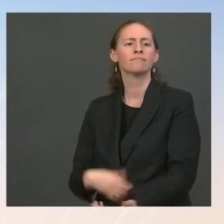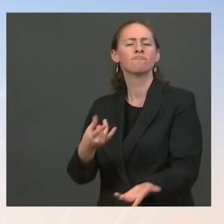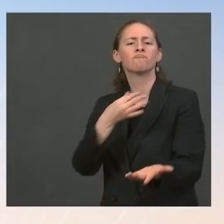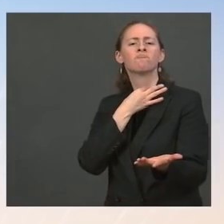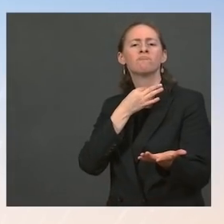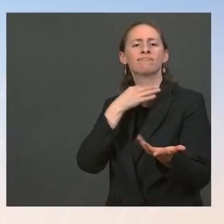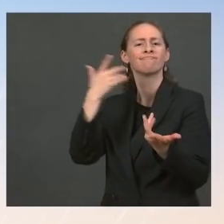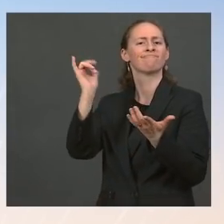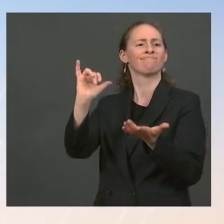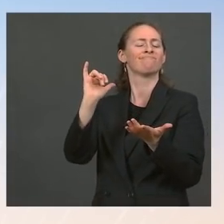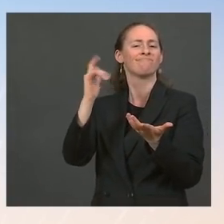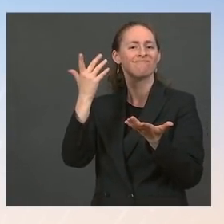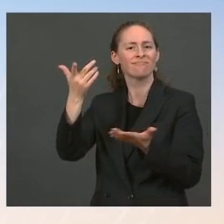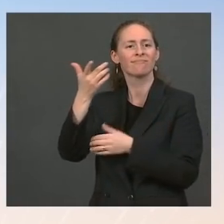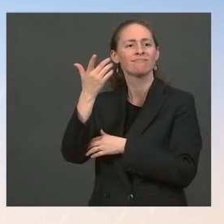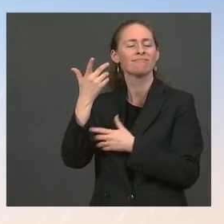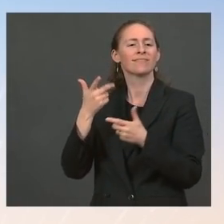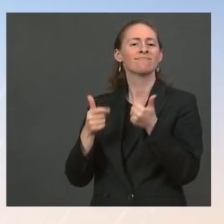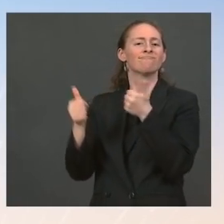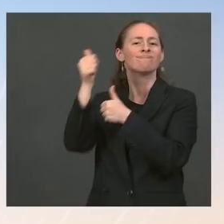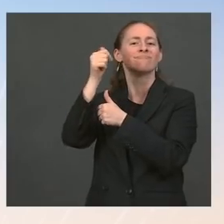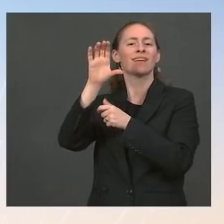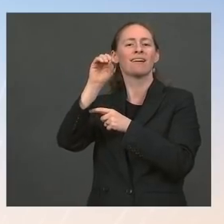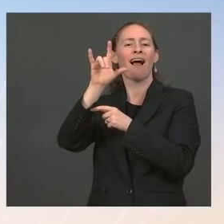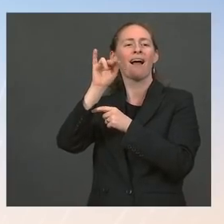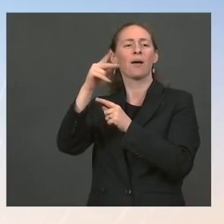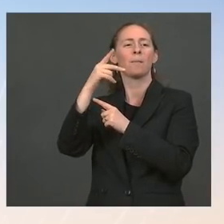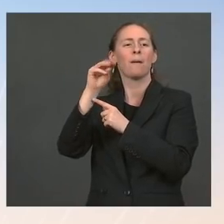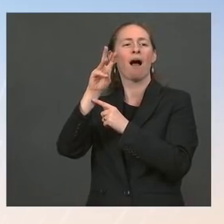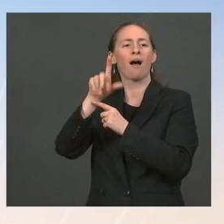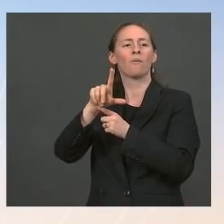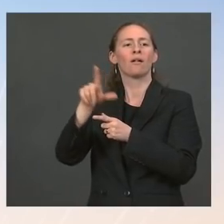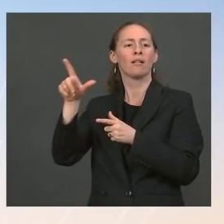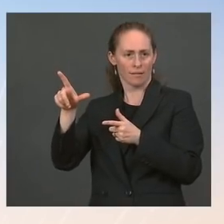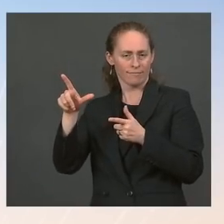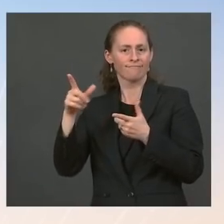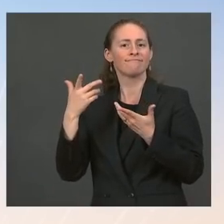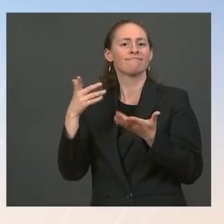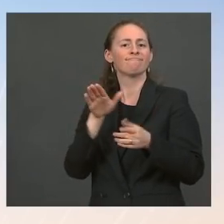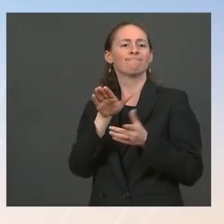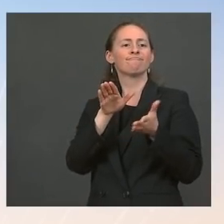people are also now aware that he had a breakthrough case of COVID in addition to cancer